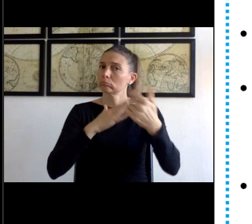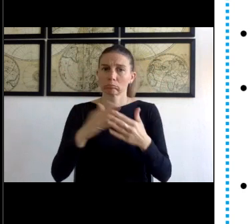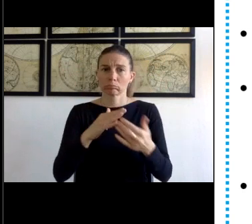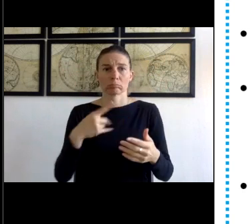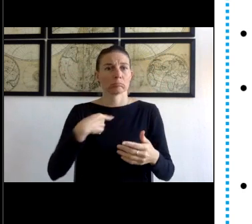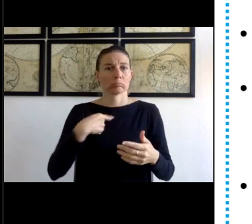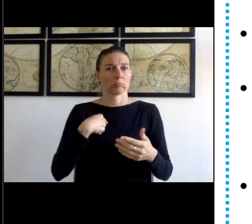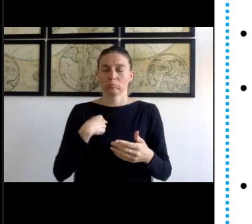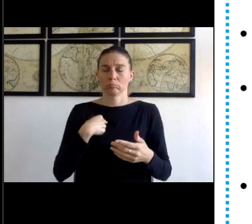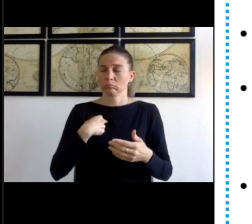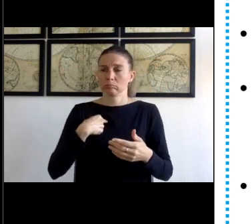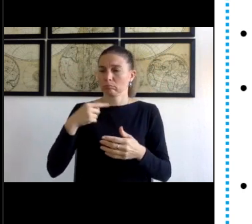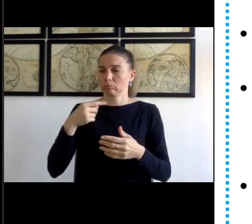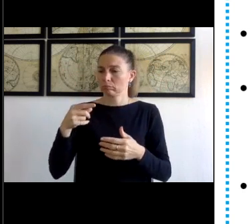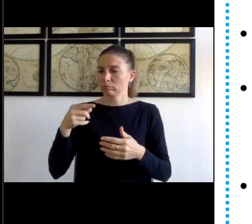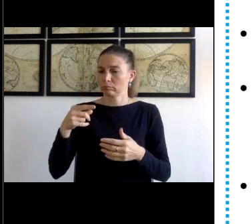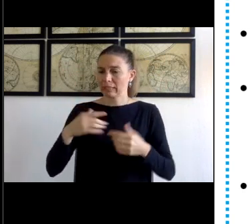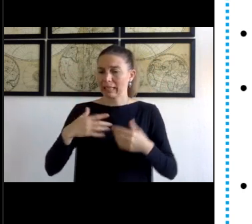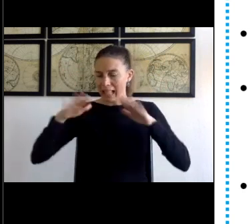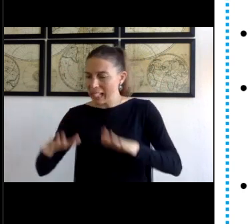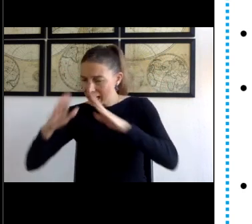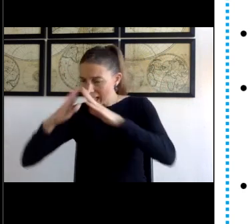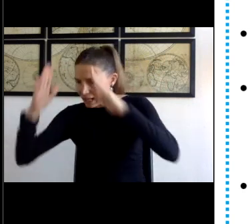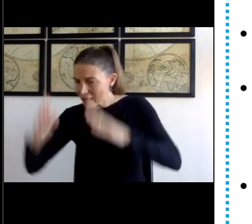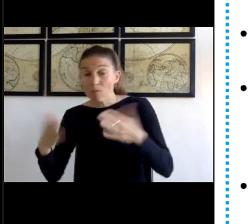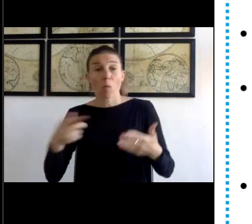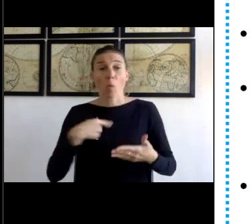And one of the outcomes of the recent reforms